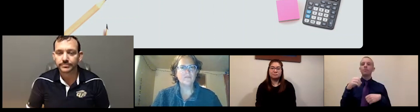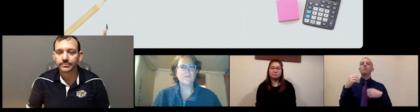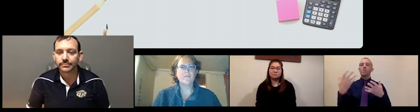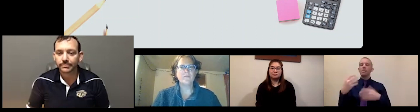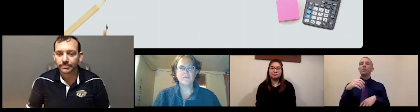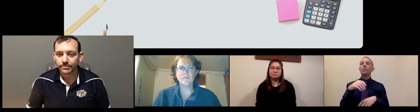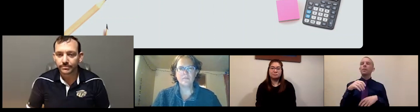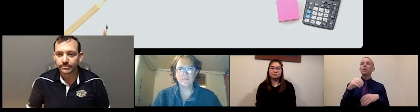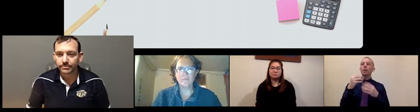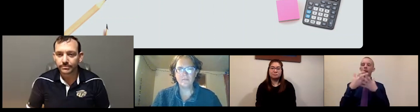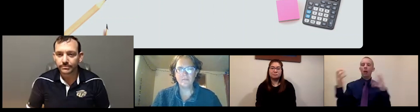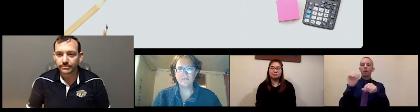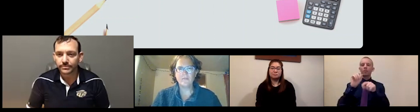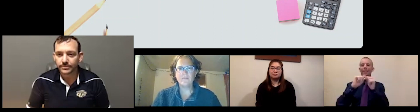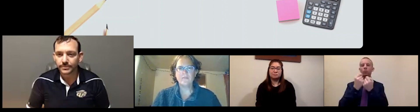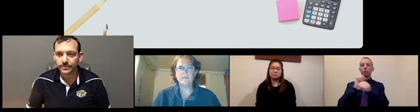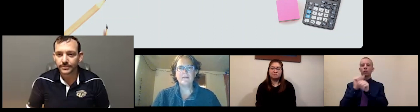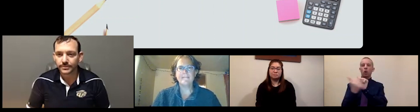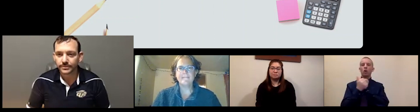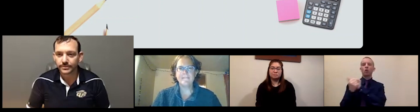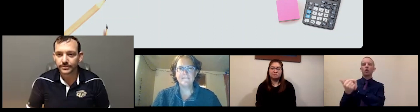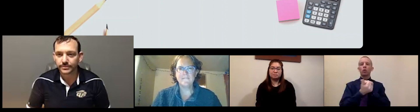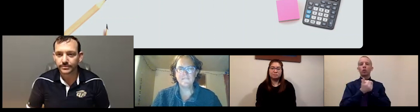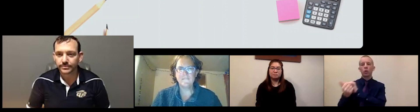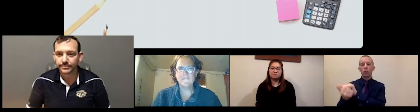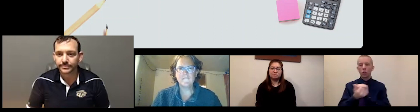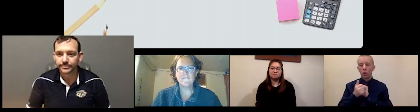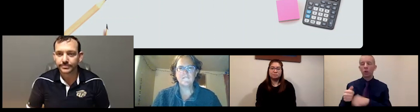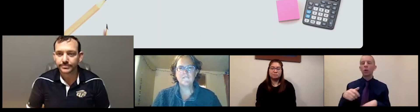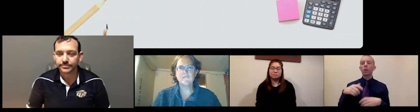There’s a lot of teamwork together.